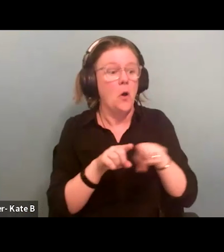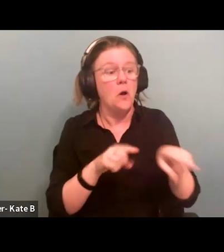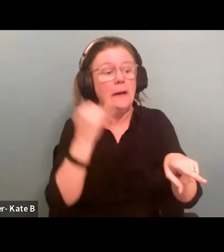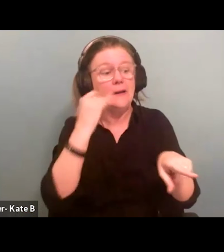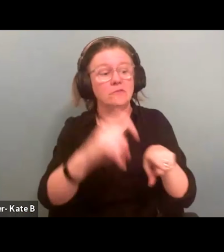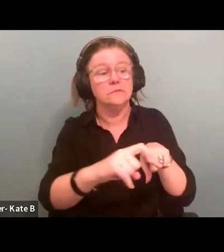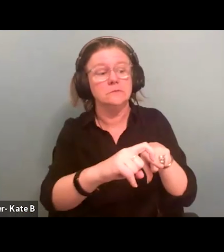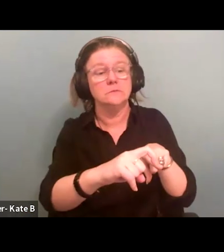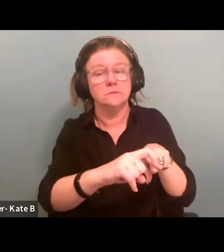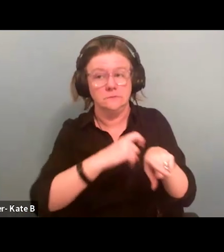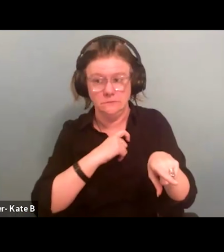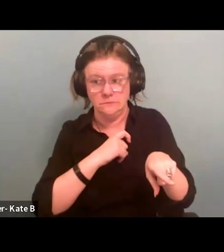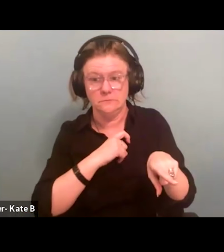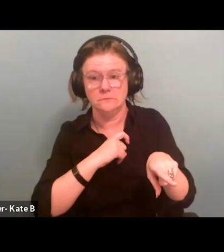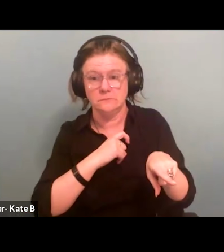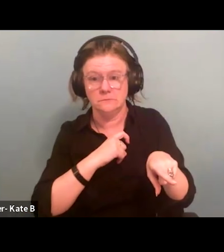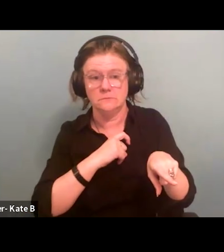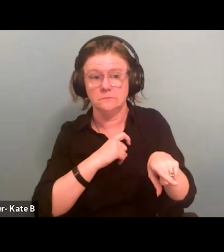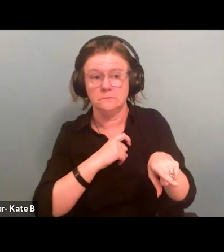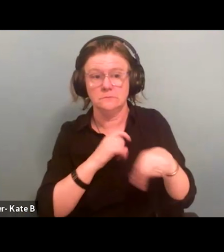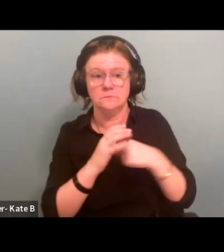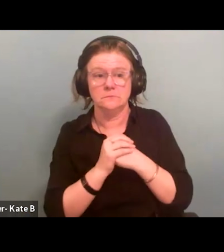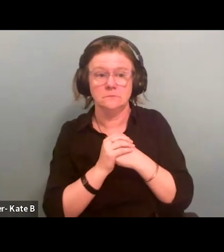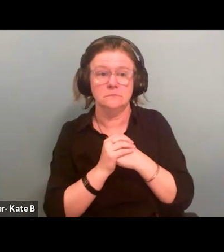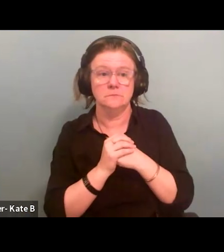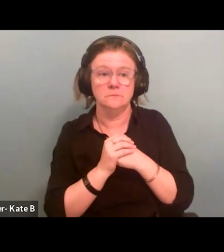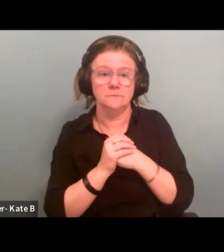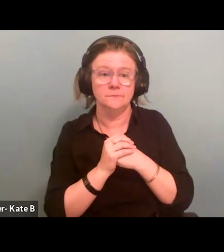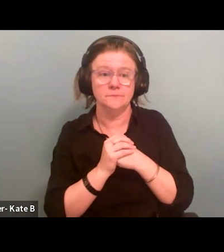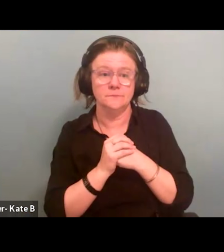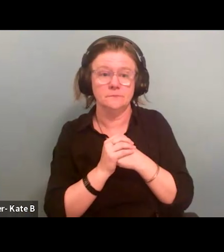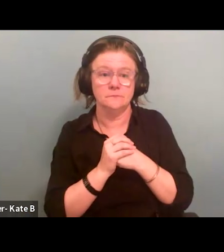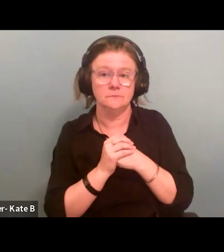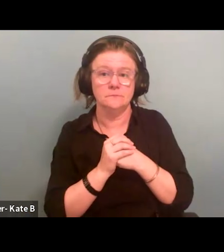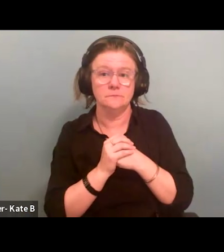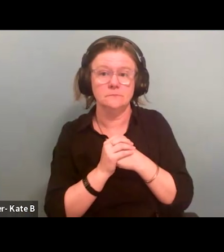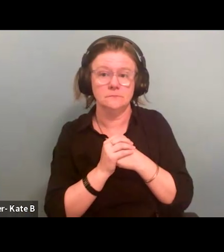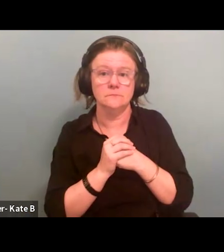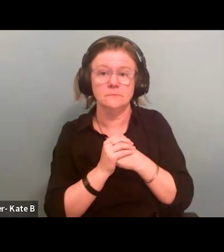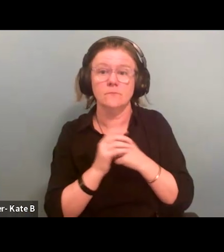through that, whether it's 1-800 number or someone calls an Area Agency on Aging, is we classify whether it's